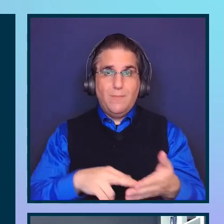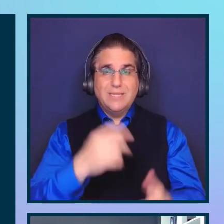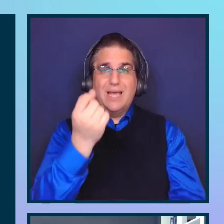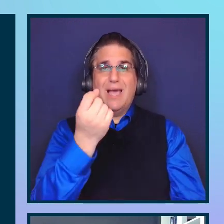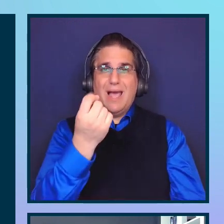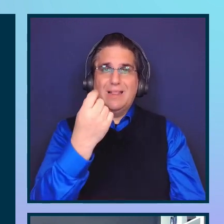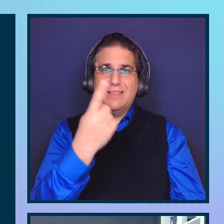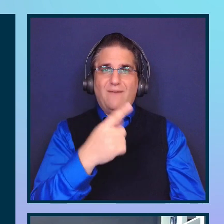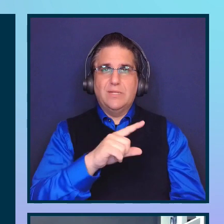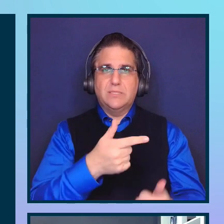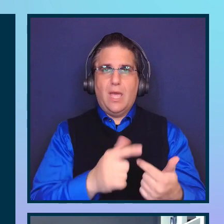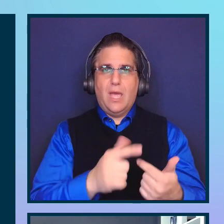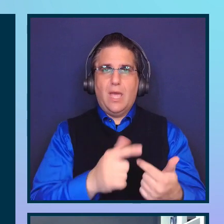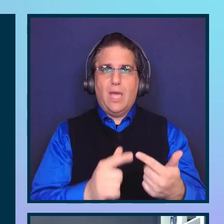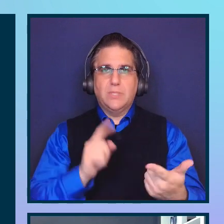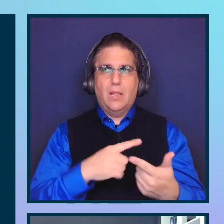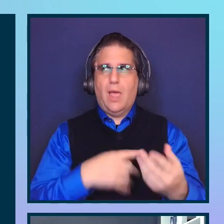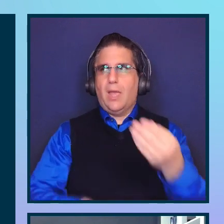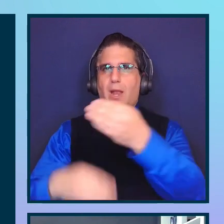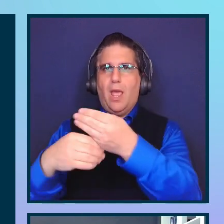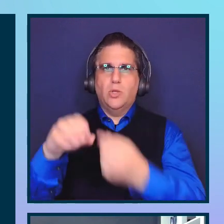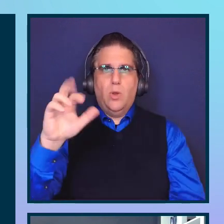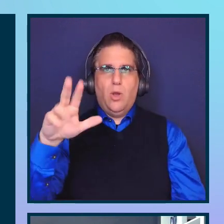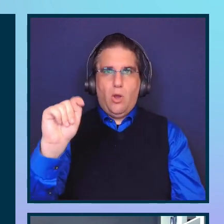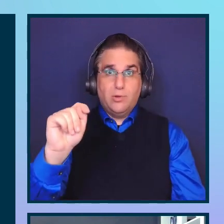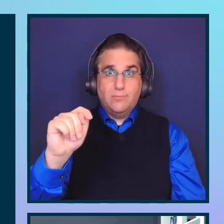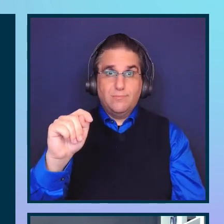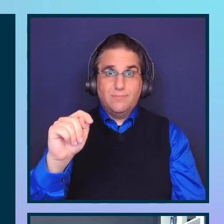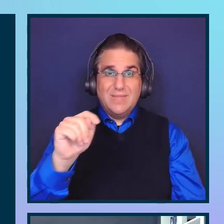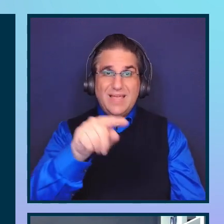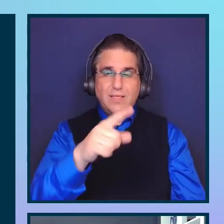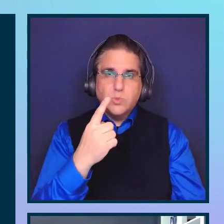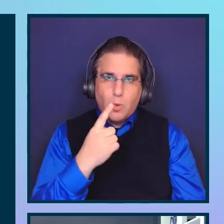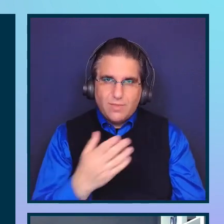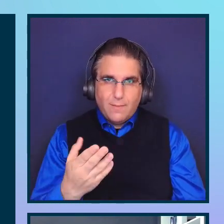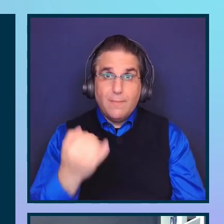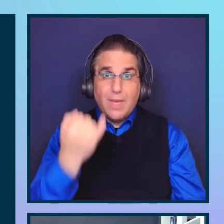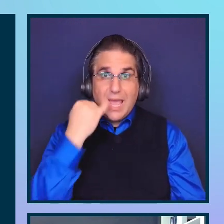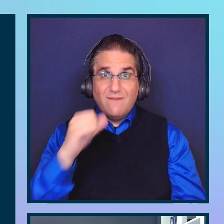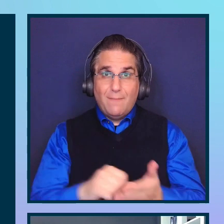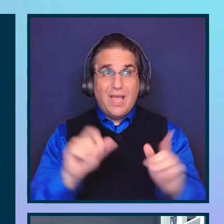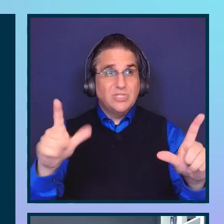Remember if I have a product list, this is just one of them. When we have 25 of them, if these are 10 interaction,